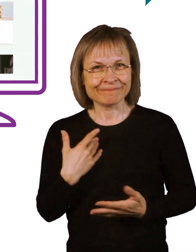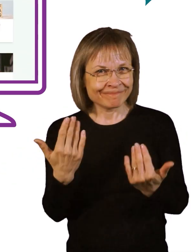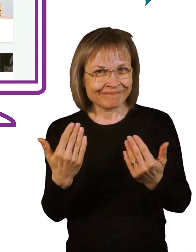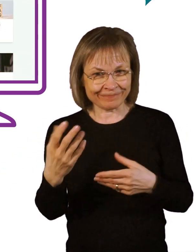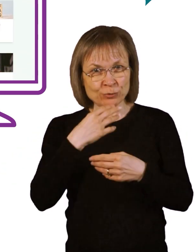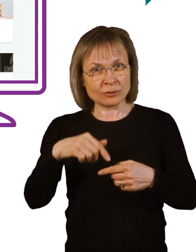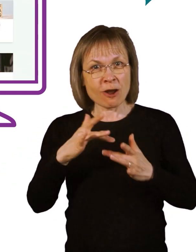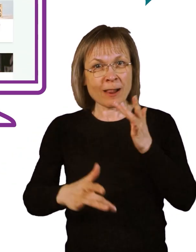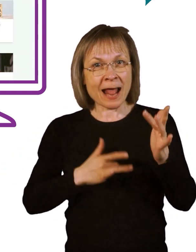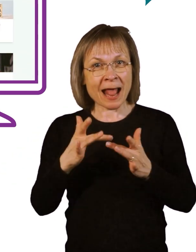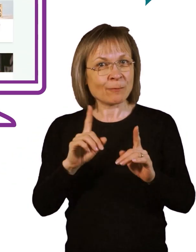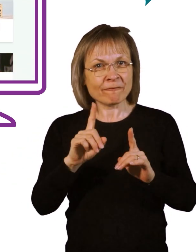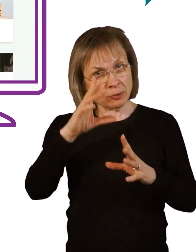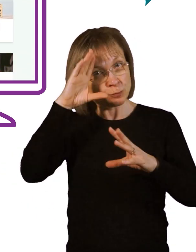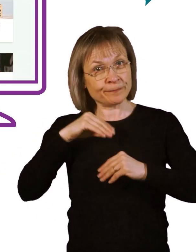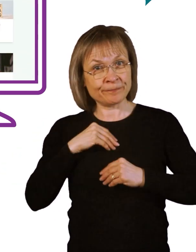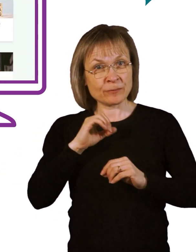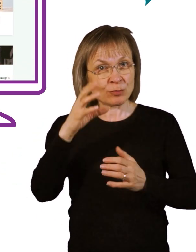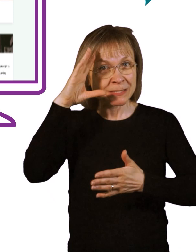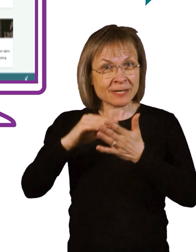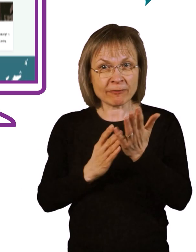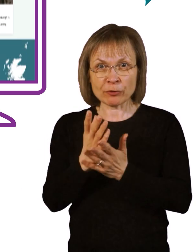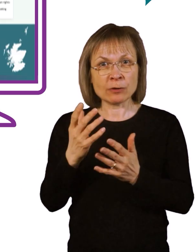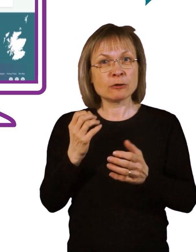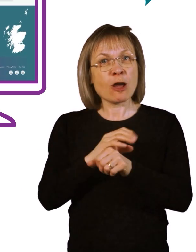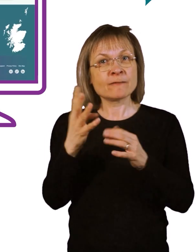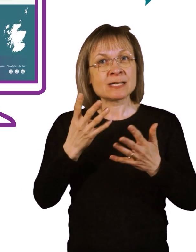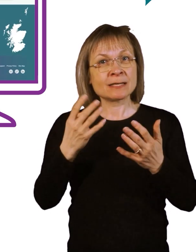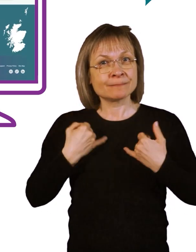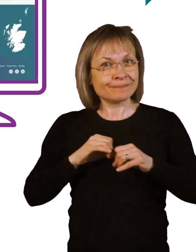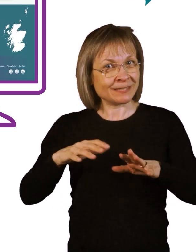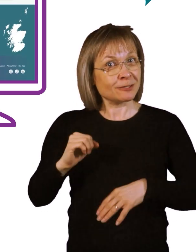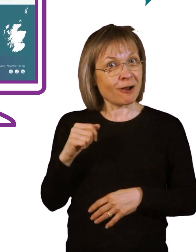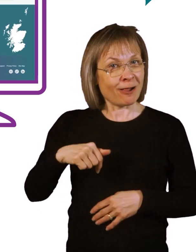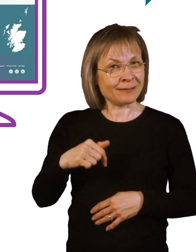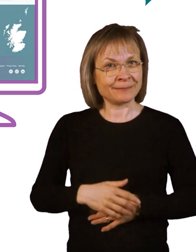We invite you to use this online platform to tell us about your experiences of the COVID-19 pandemic in Scotland